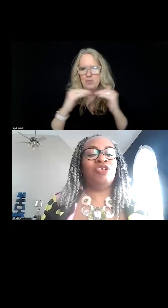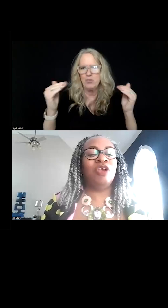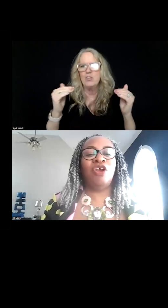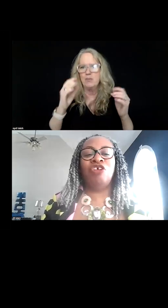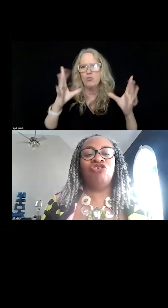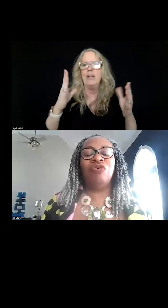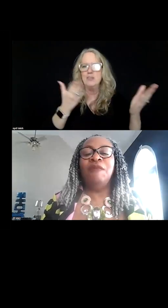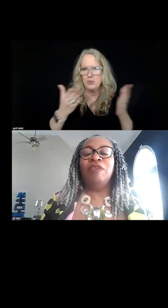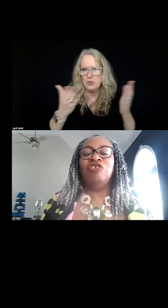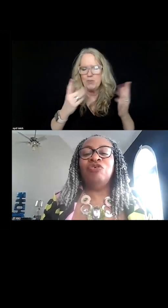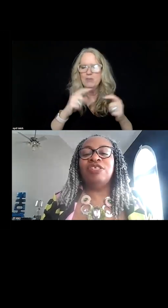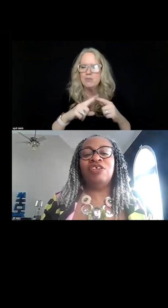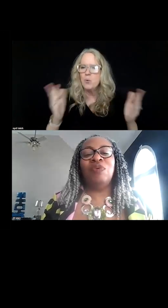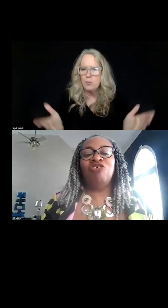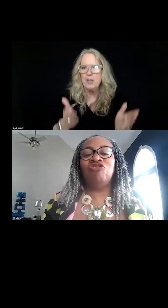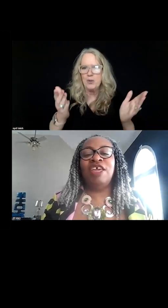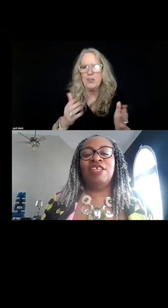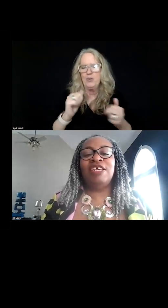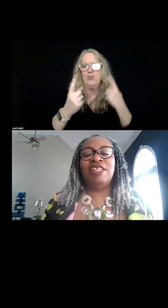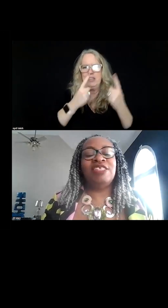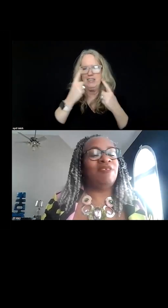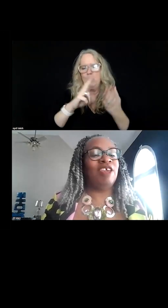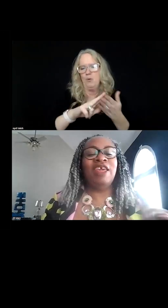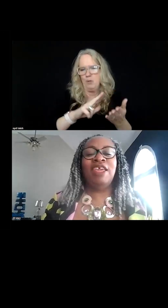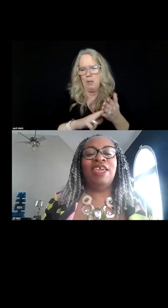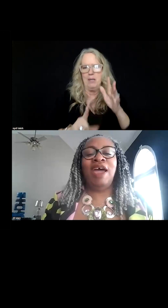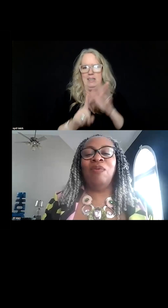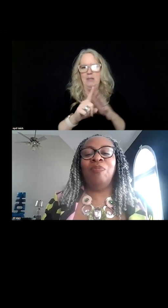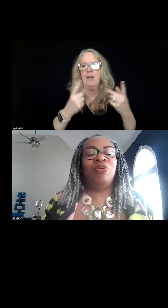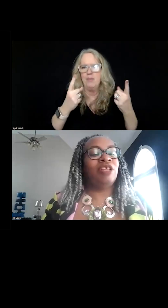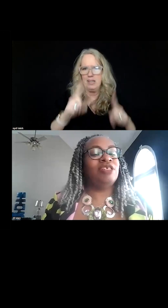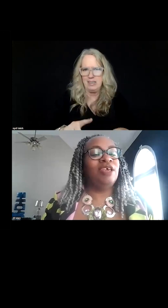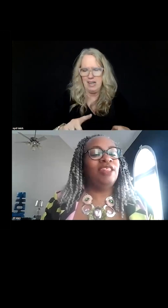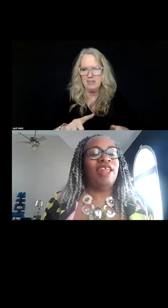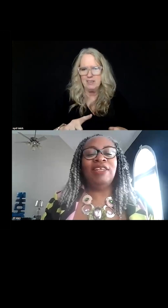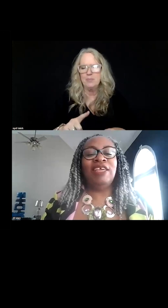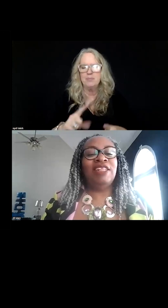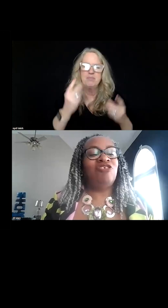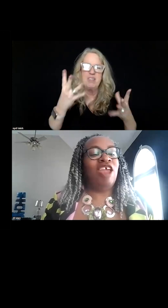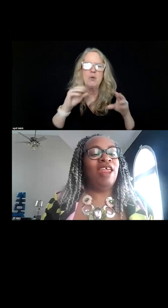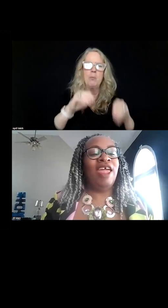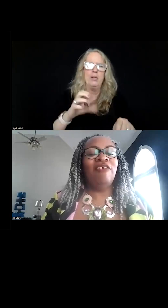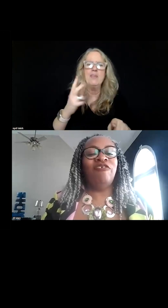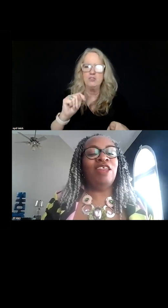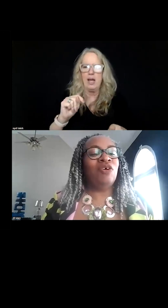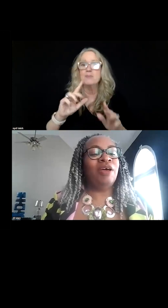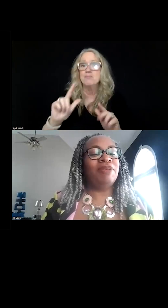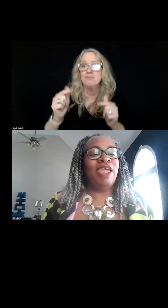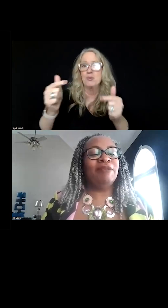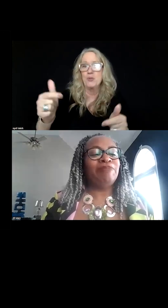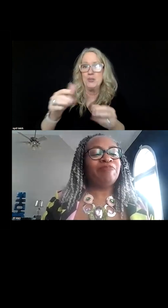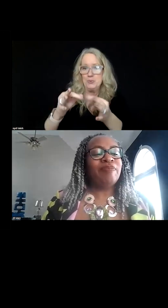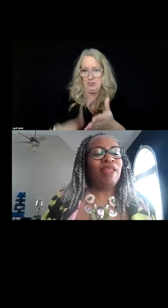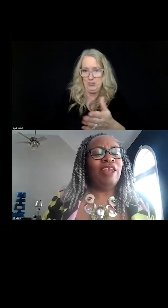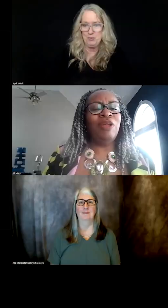SO I WILL PUT THAT LINK IN THE CHAT. AND THE FINAL UPDATE, I KNOW THAT BLACK